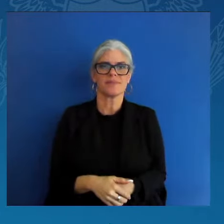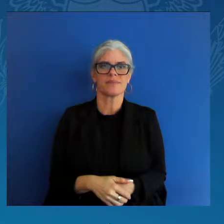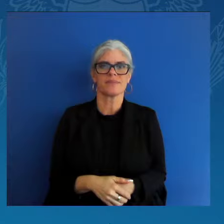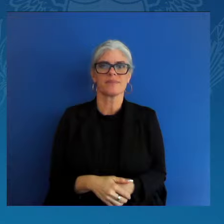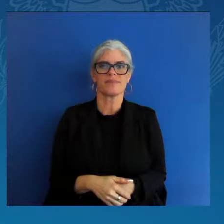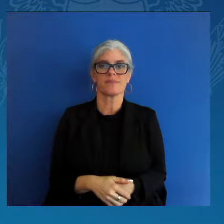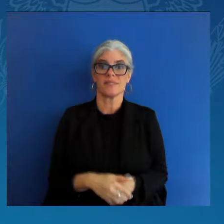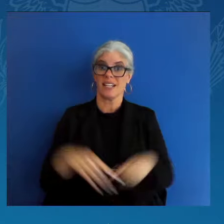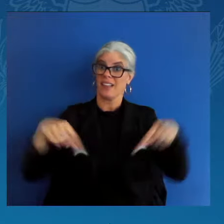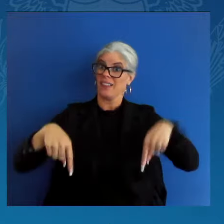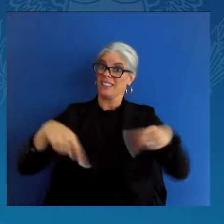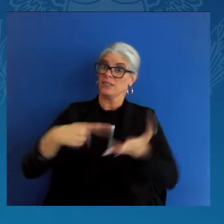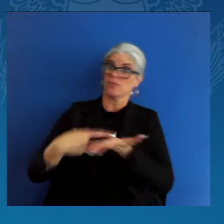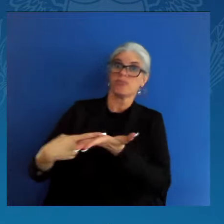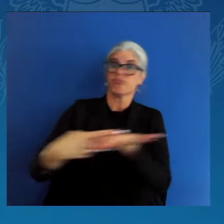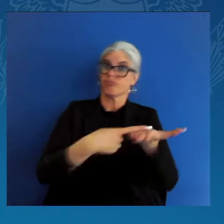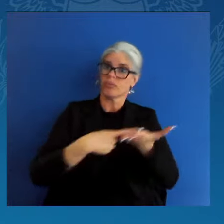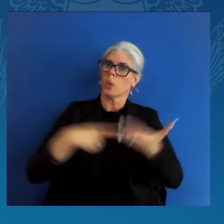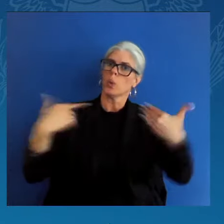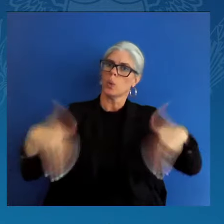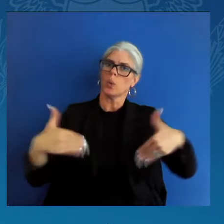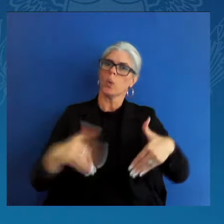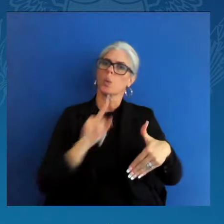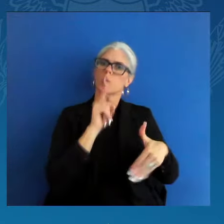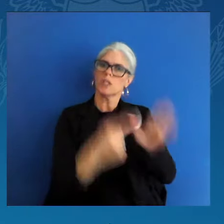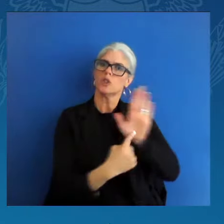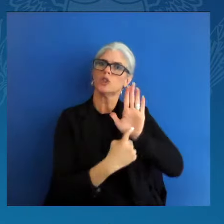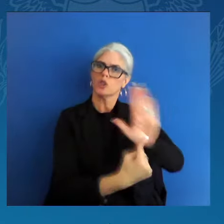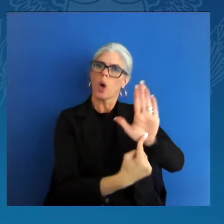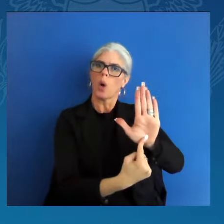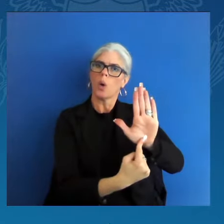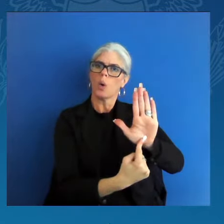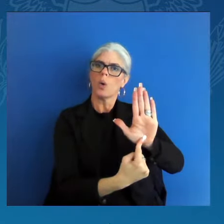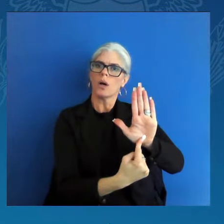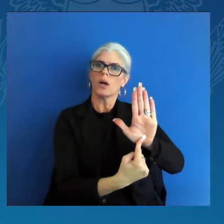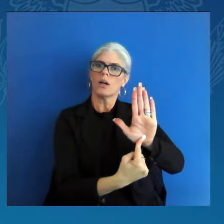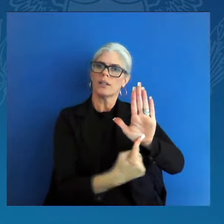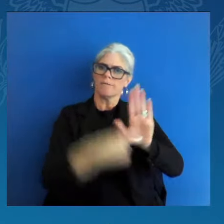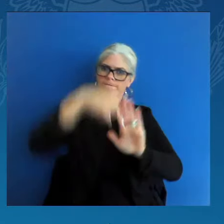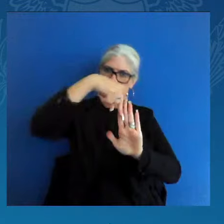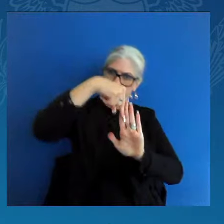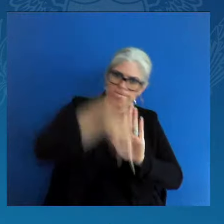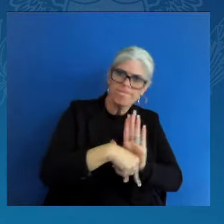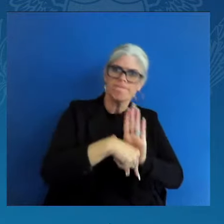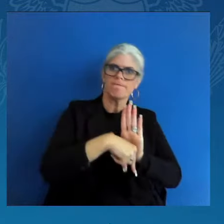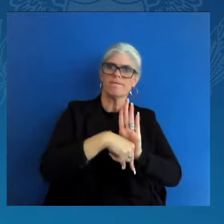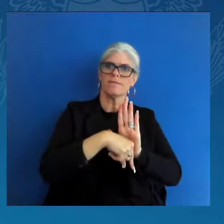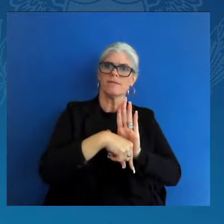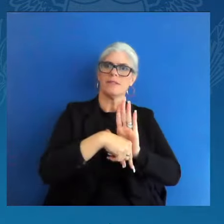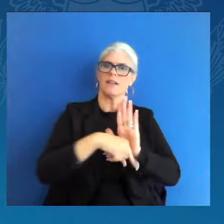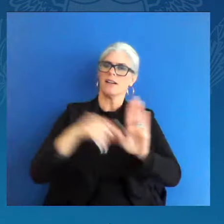and depth and diversity of our partnerships in the field of space. I think you heard from all of our colleagues